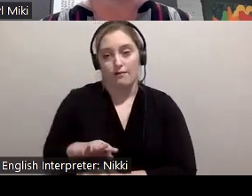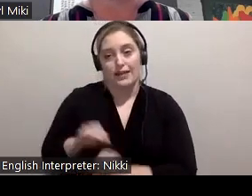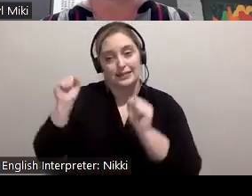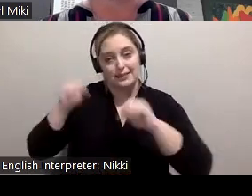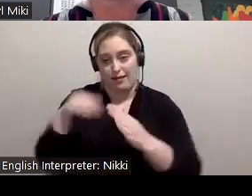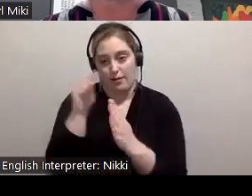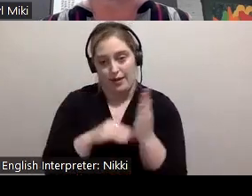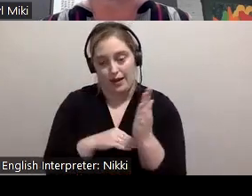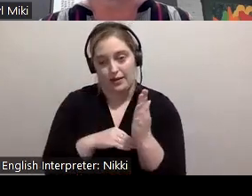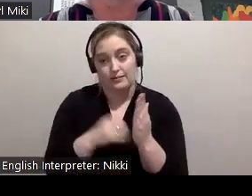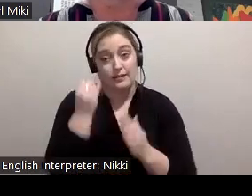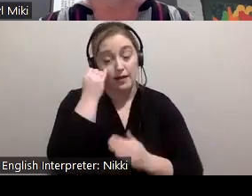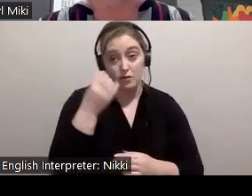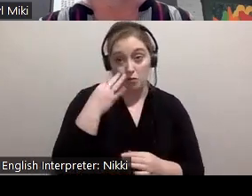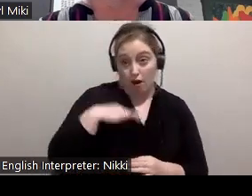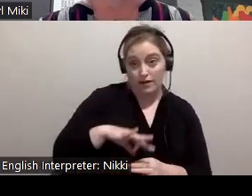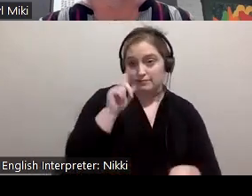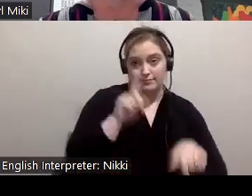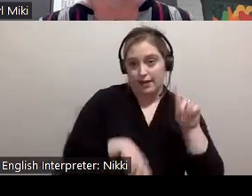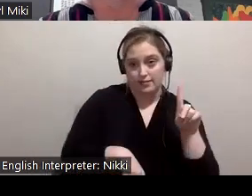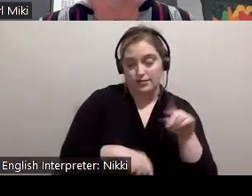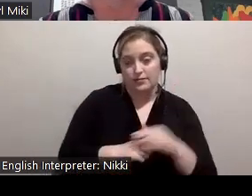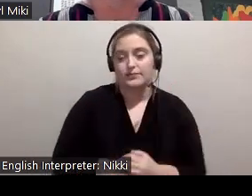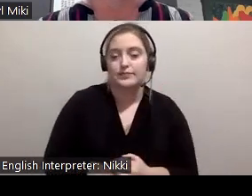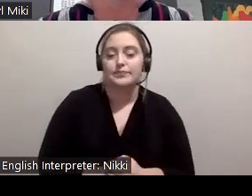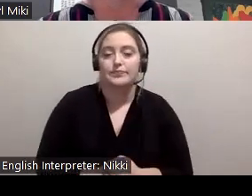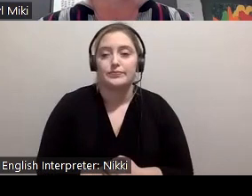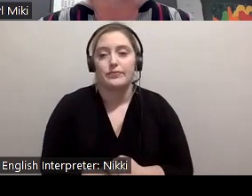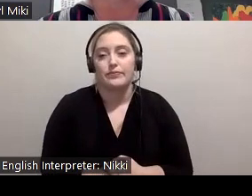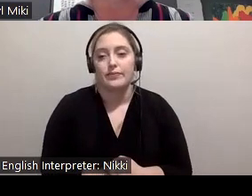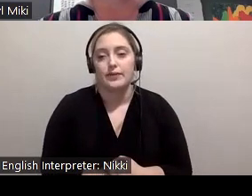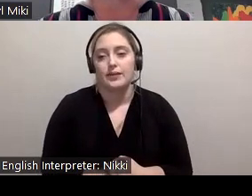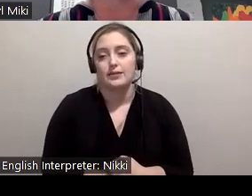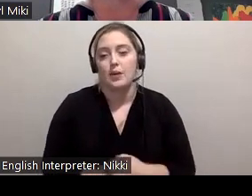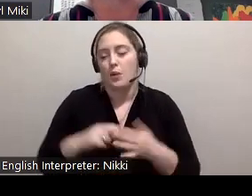apply to this grant. And so what we mean by a community not